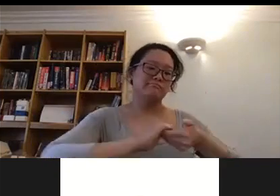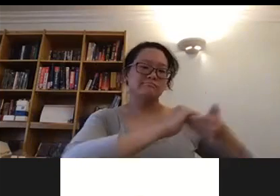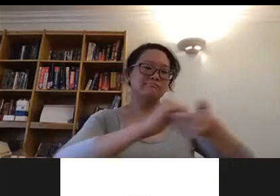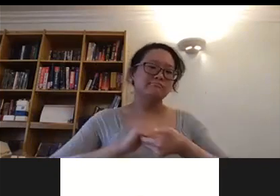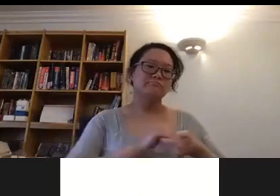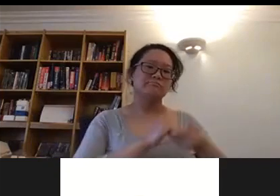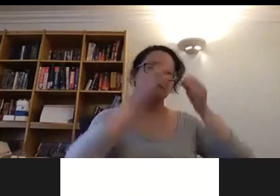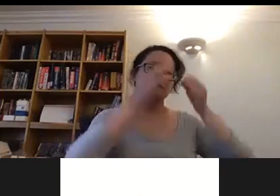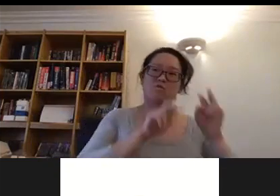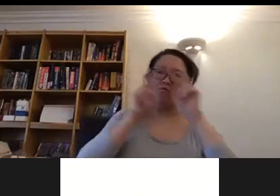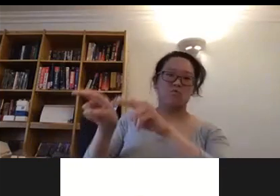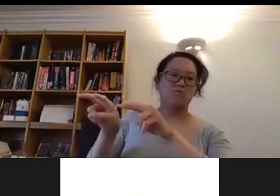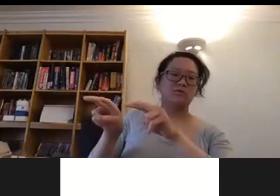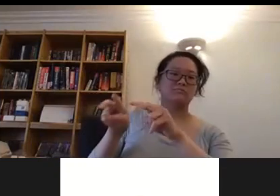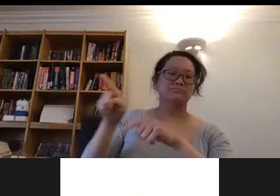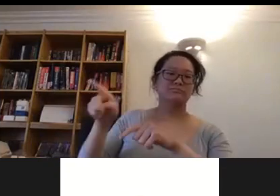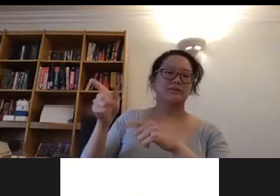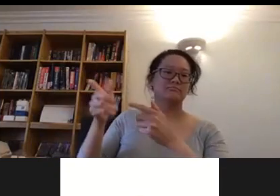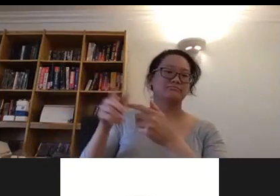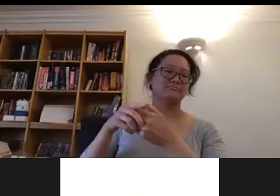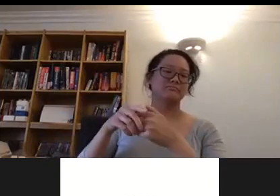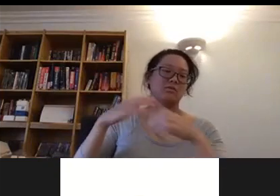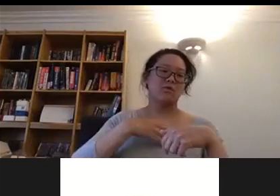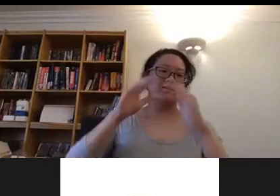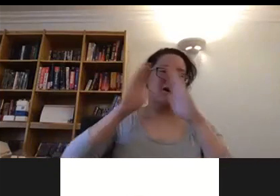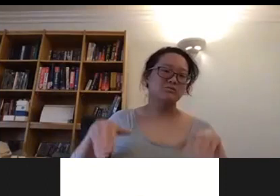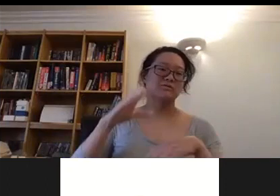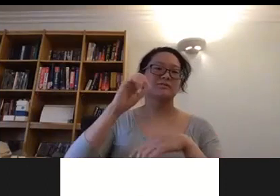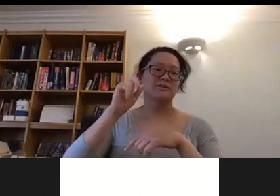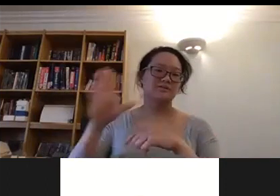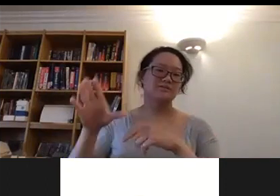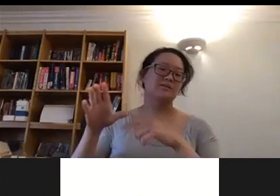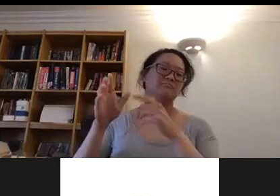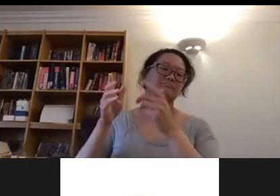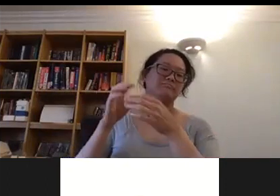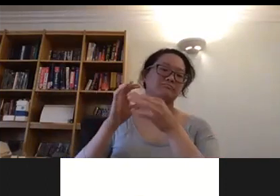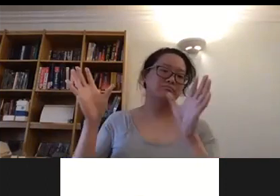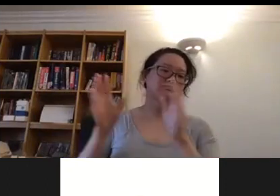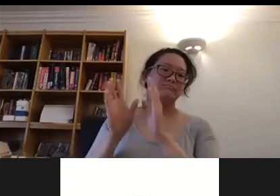organizations have partnered to try to provide that access, like, you know, for the white house